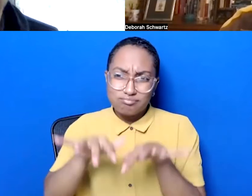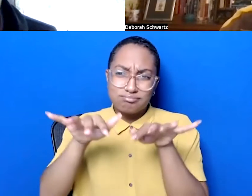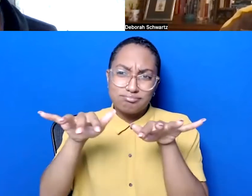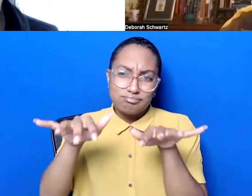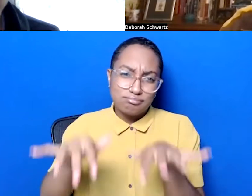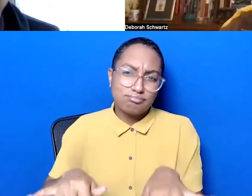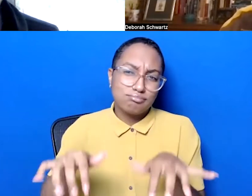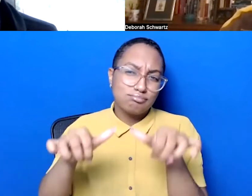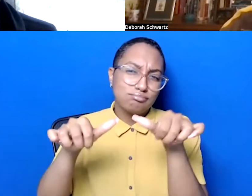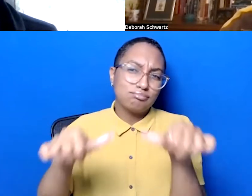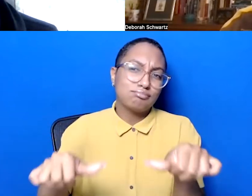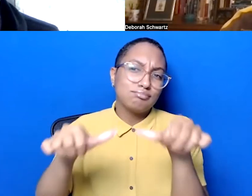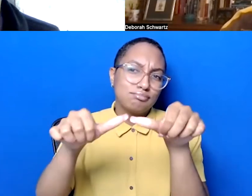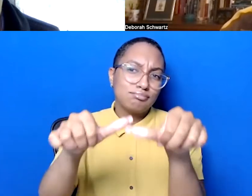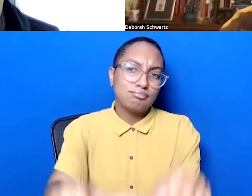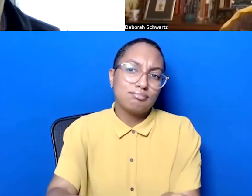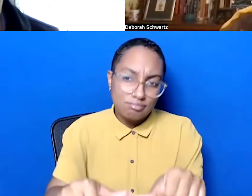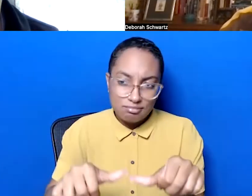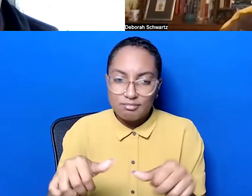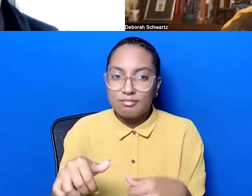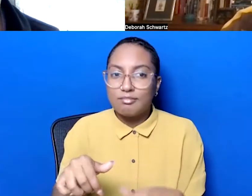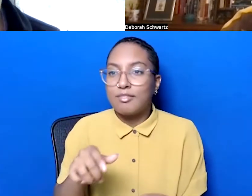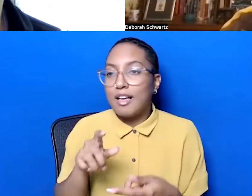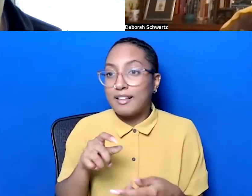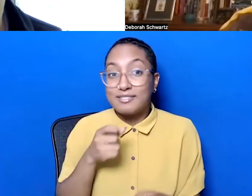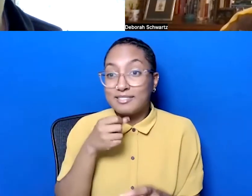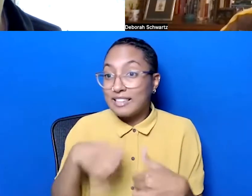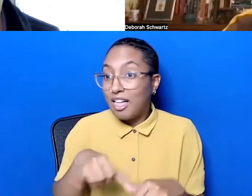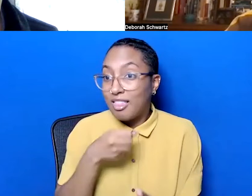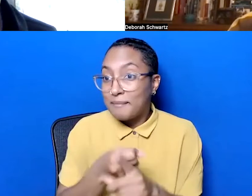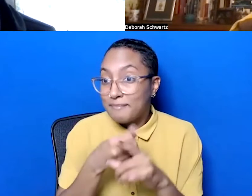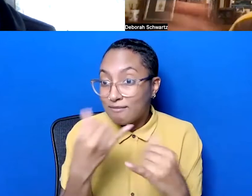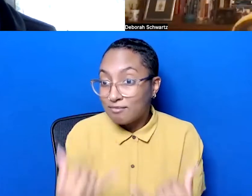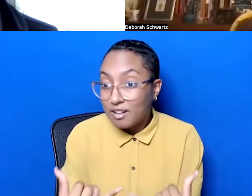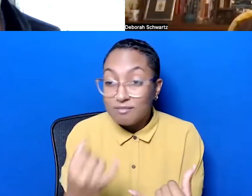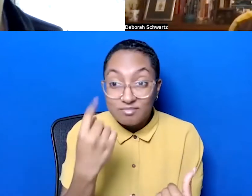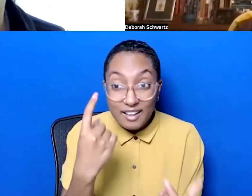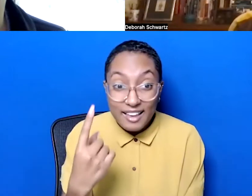come right up to the present, but also as you're saying that are rooted in the, rooted in the past.